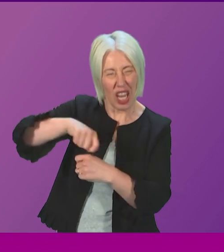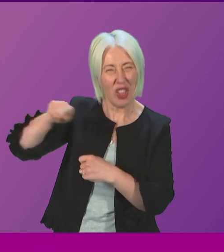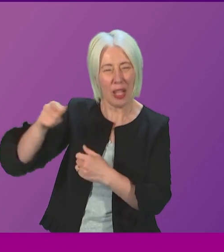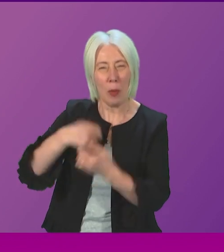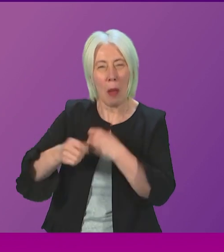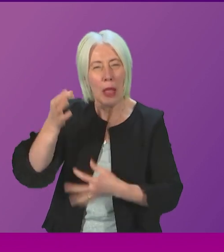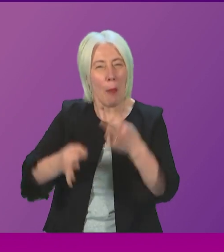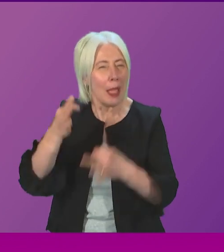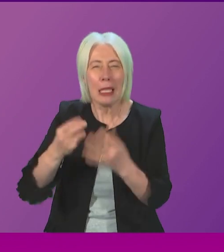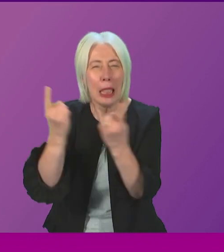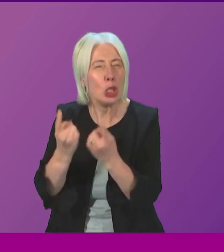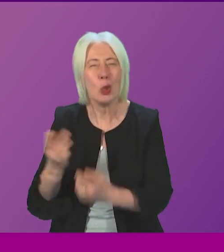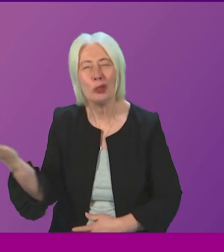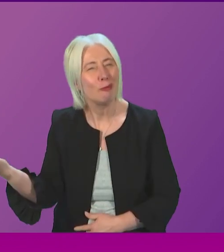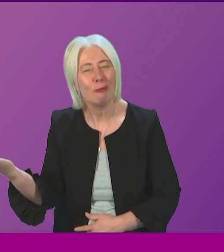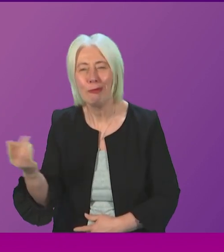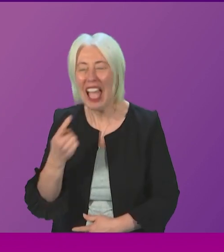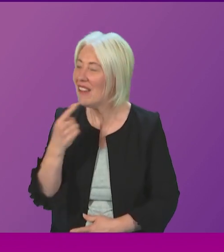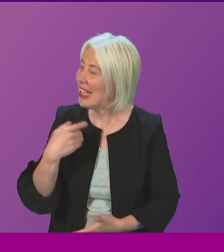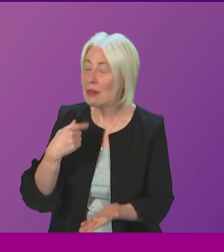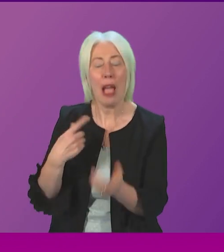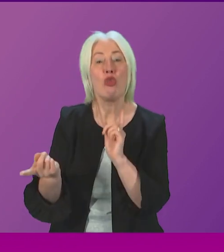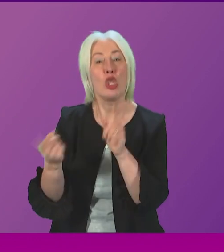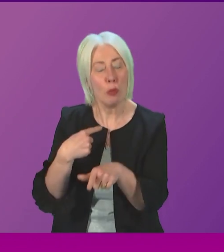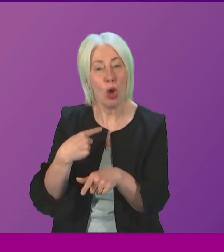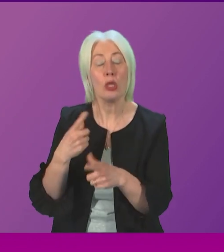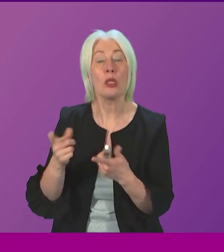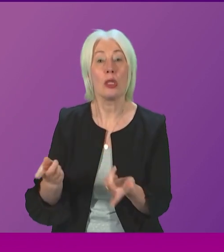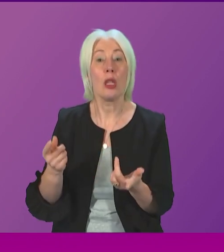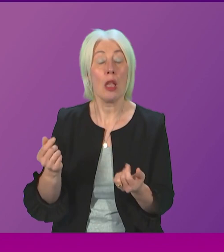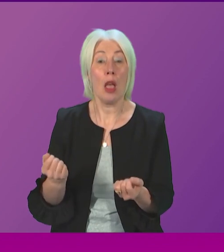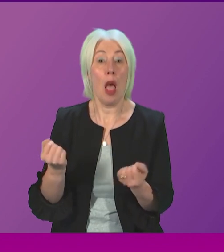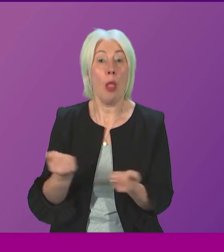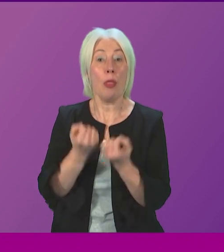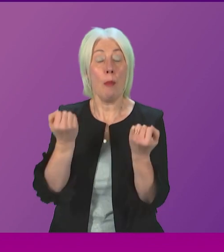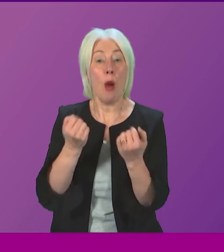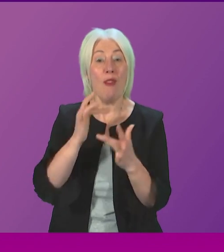I have said clearly in my response that, although the powers in relation to online content lie